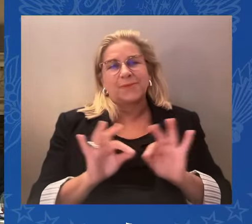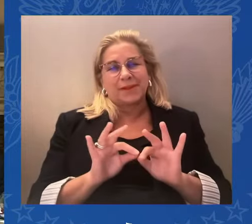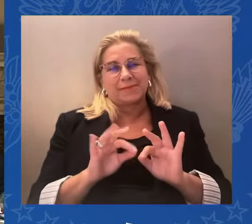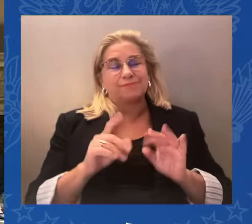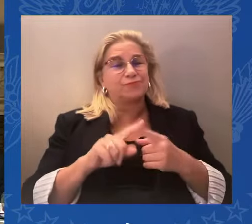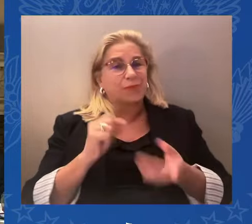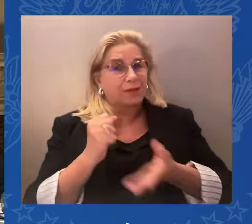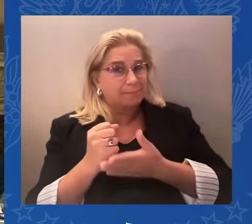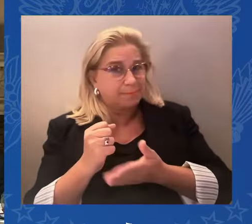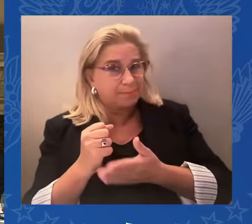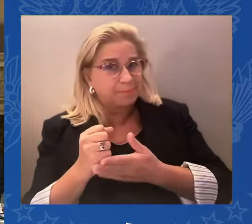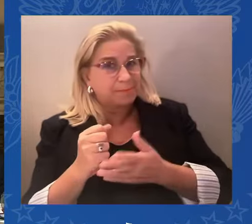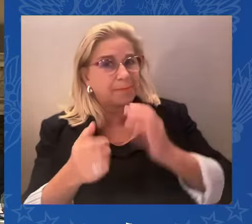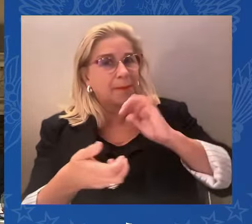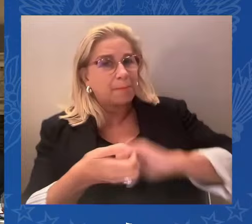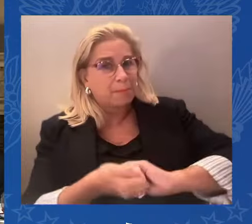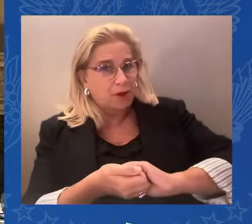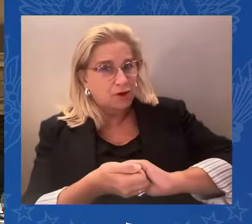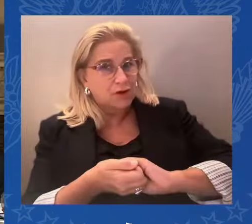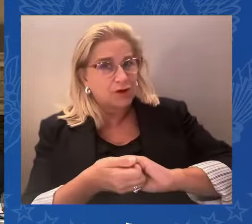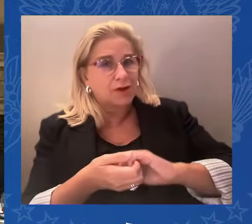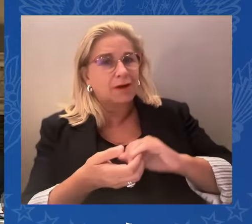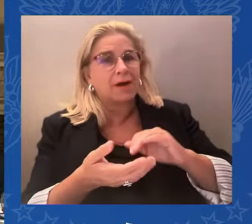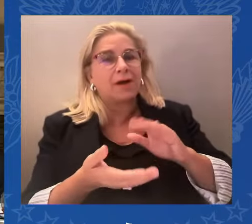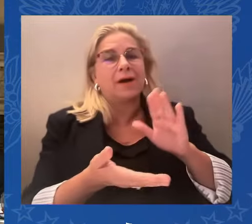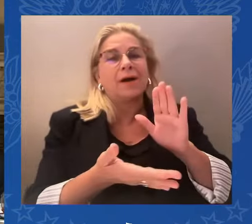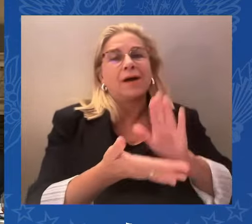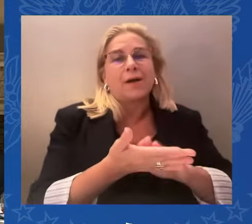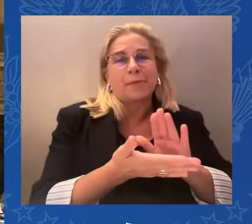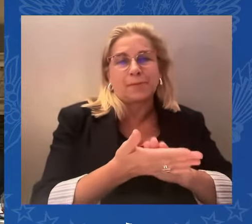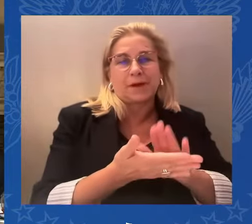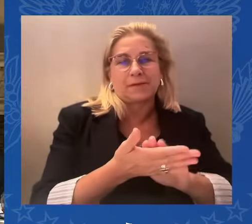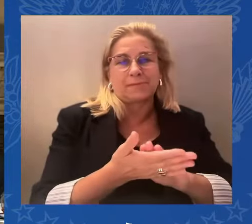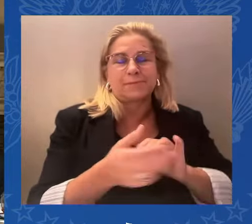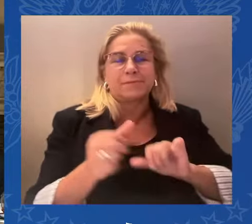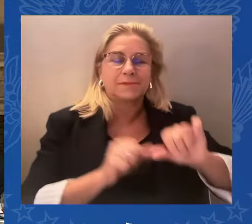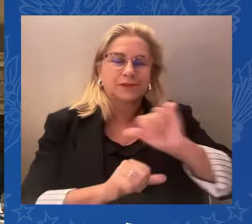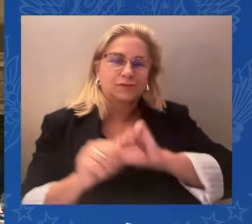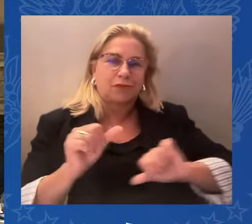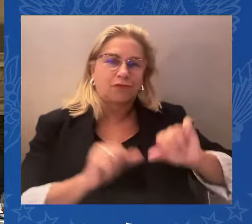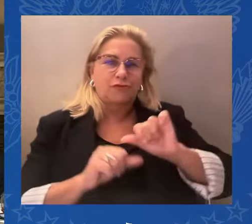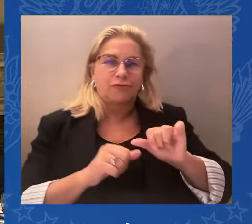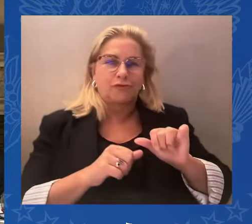Once again, my warmest greetings to President Biden